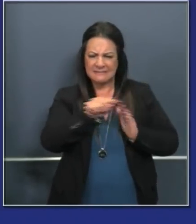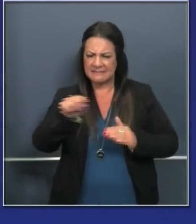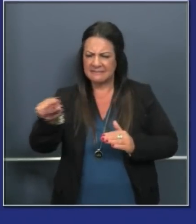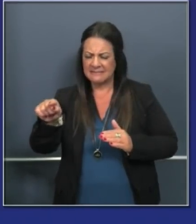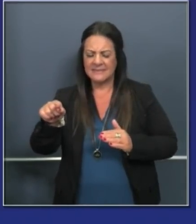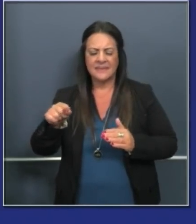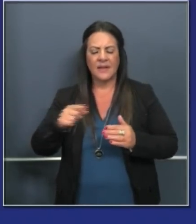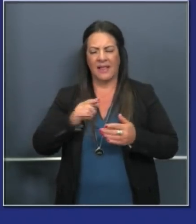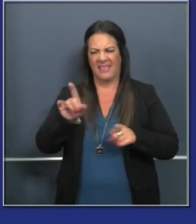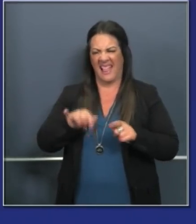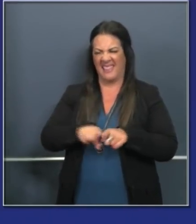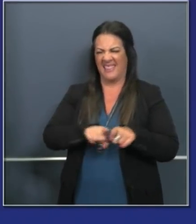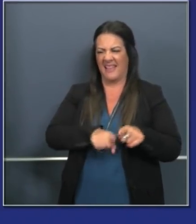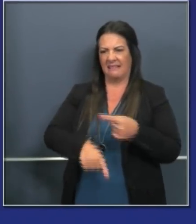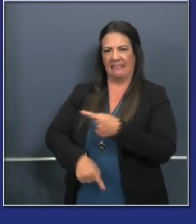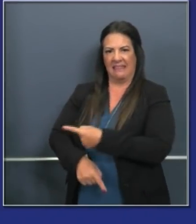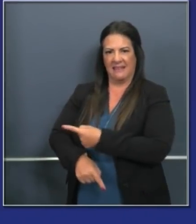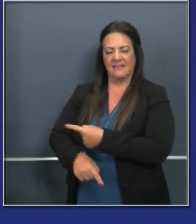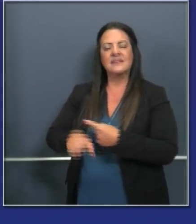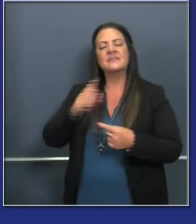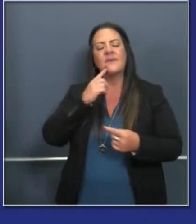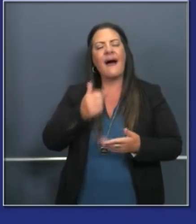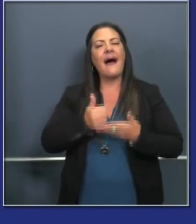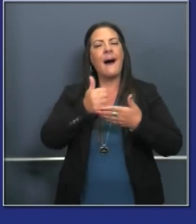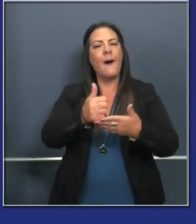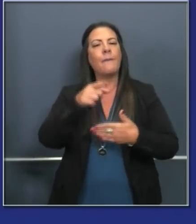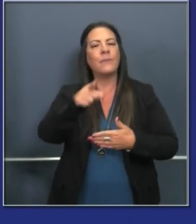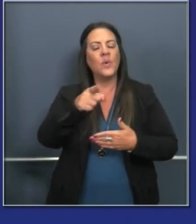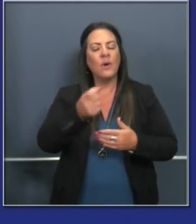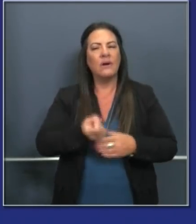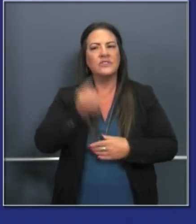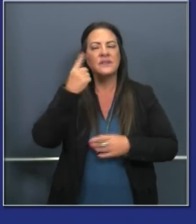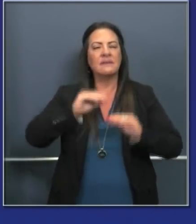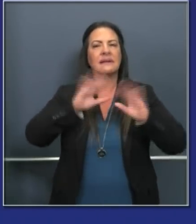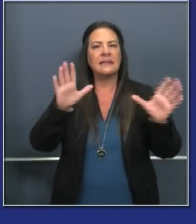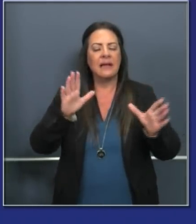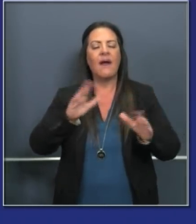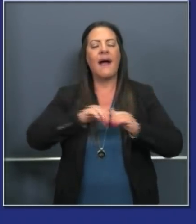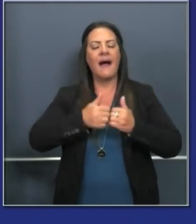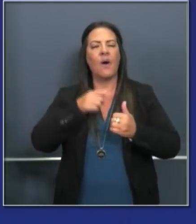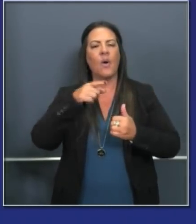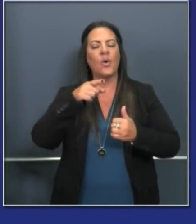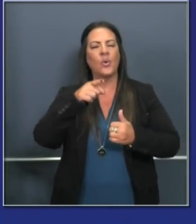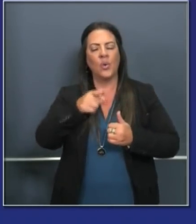TRY TO MAKE SOME SENSE OF IT. AND ALSO TO PROVIDE A IN A